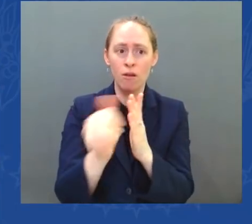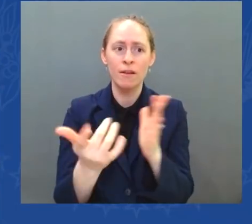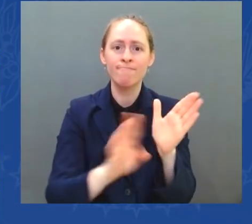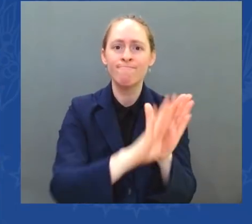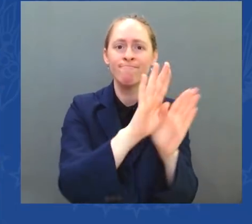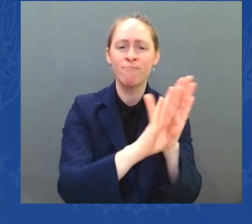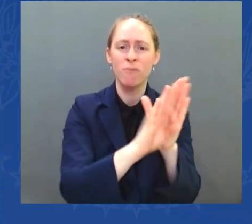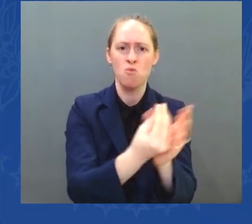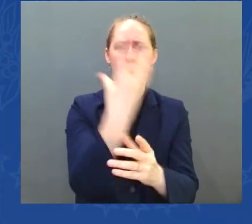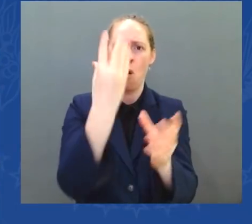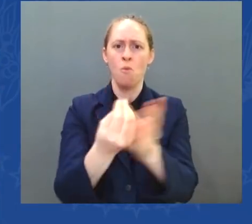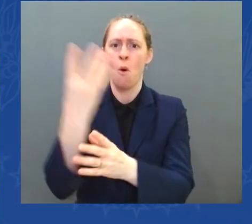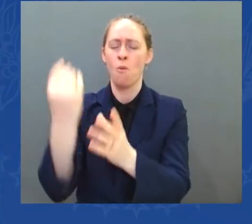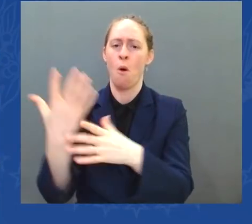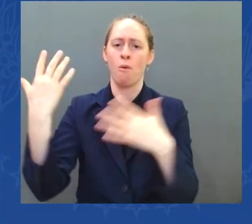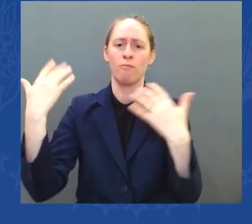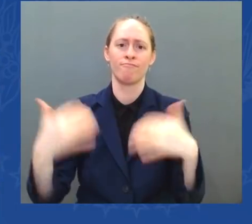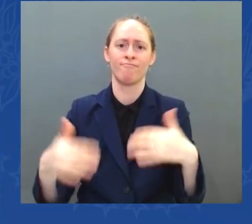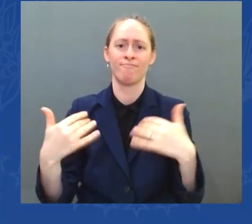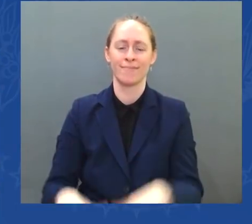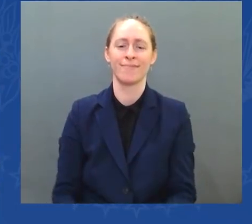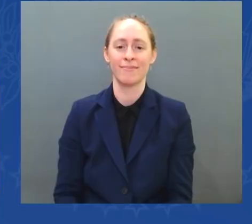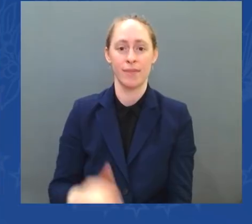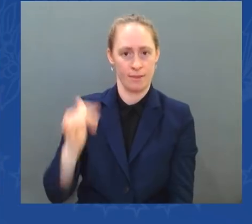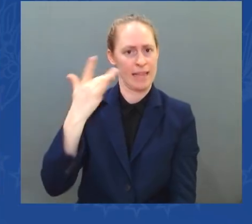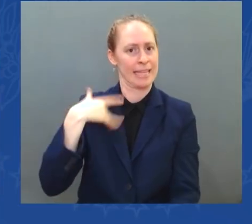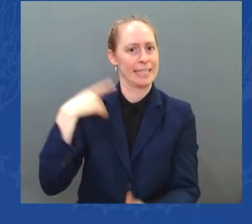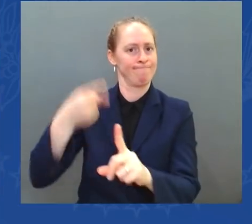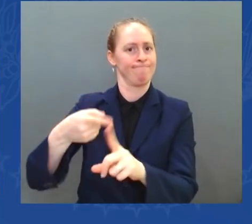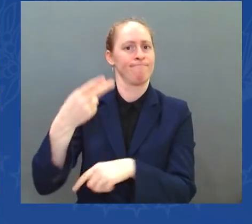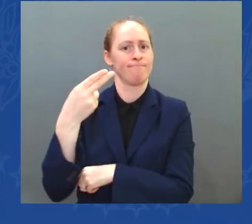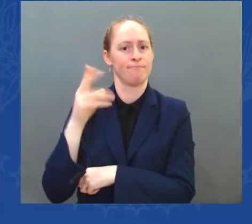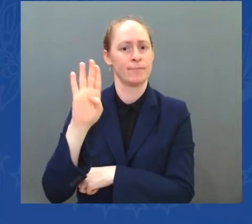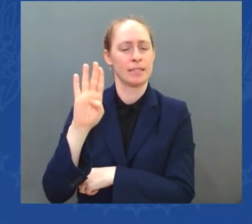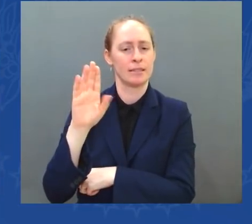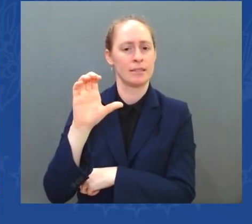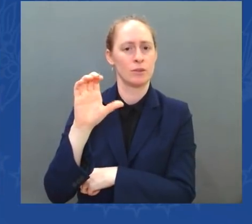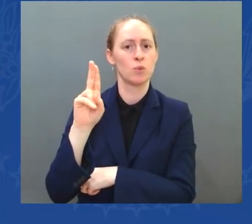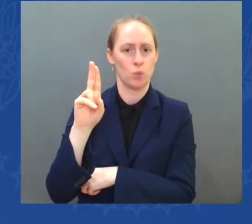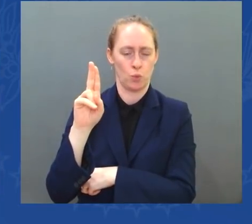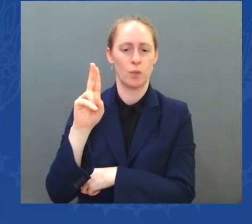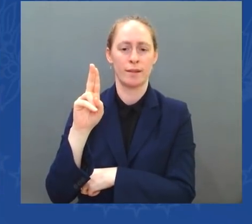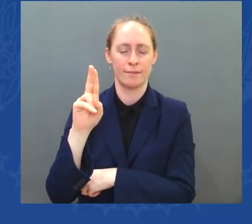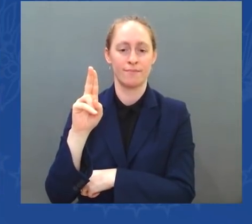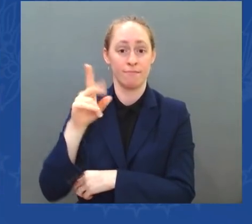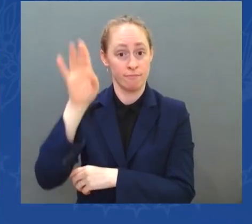but two North Carolina A&T alums on it, Willie Deese and Janeen Uzzell.